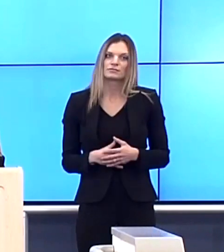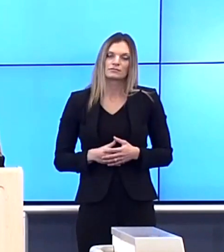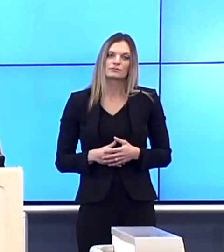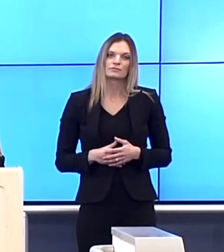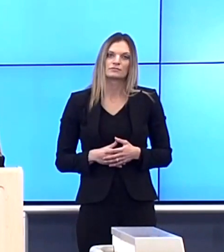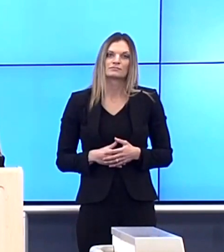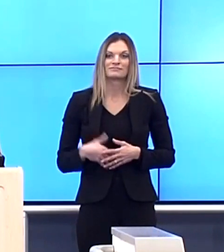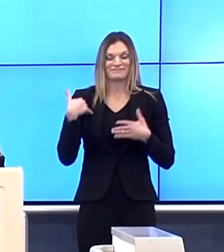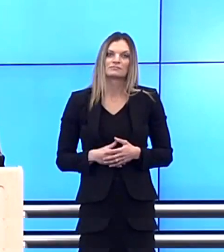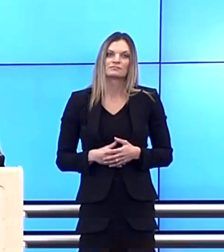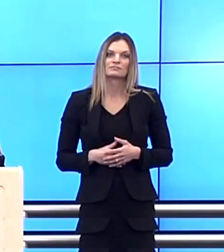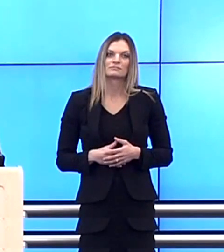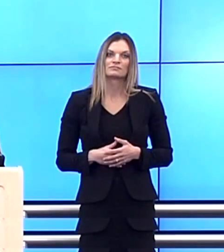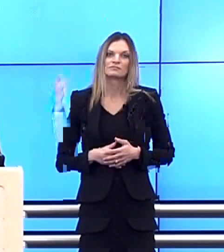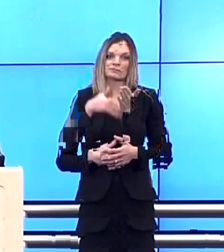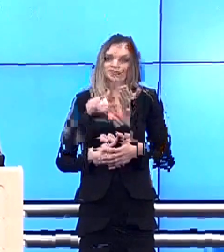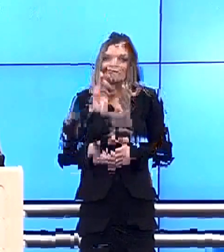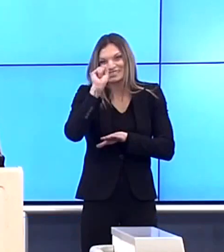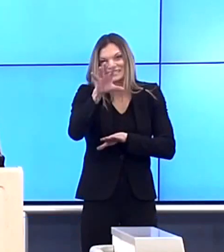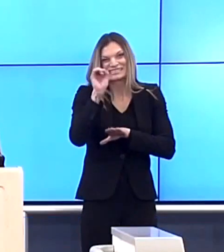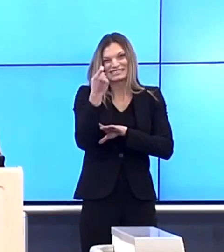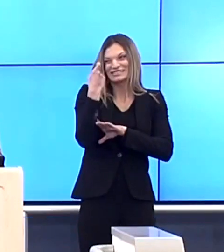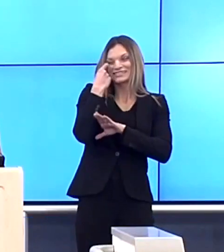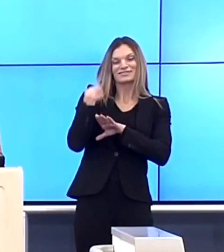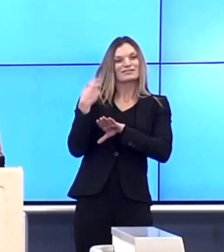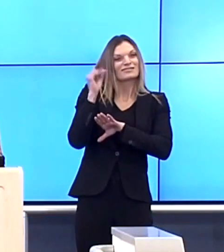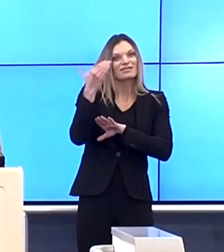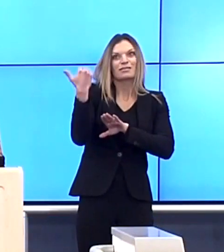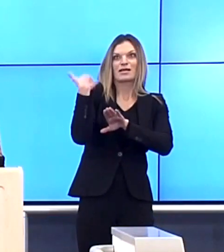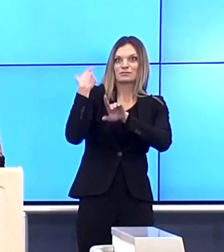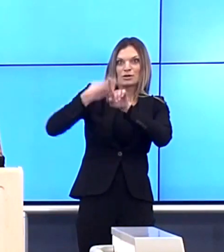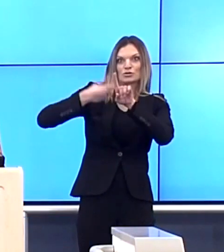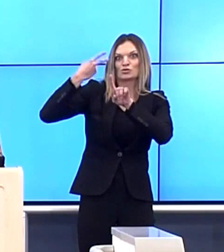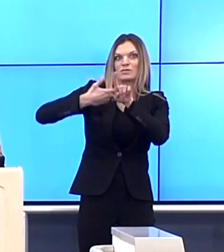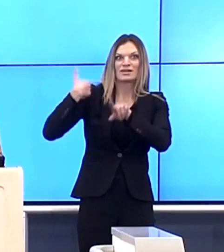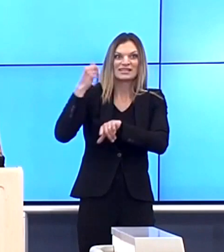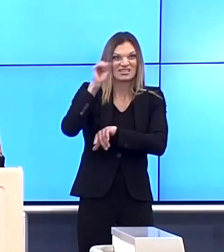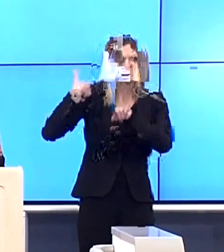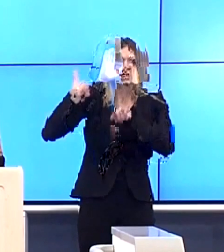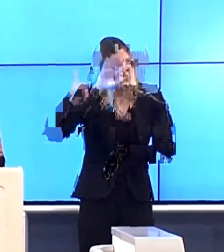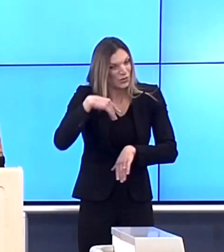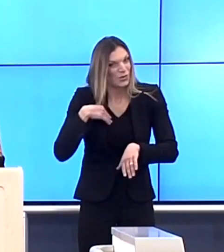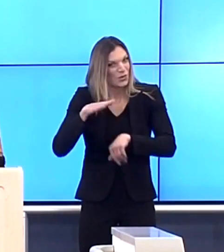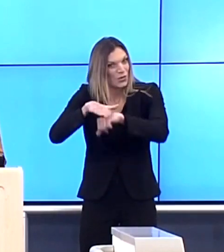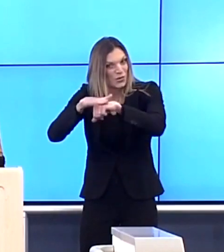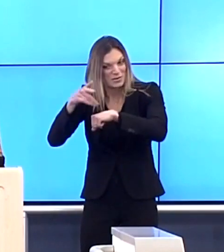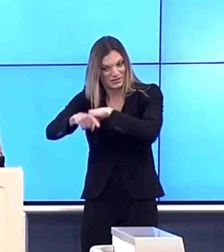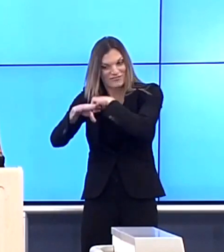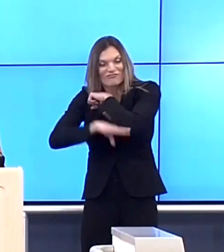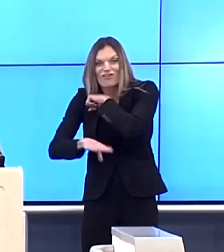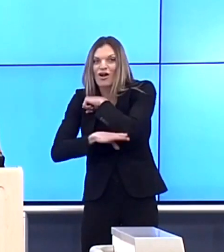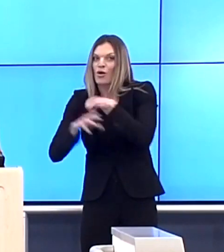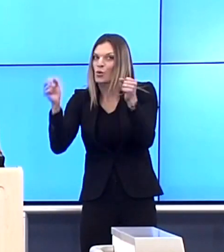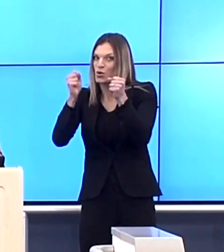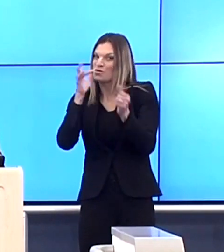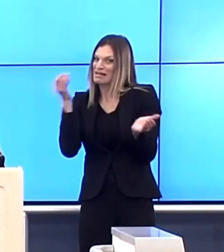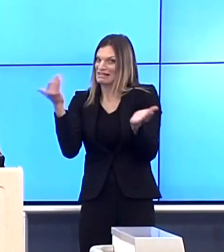THESE NEXT FEW ARE GOING BE EVEN HARDER. HARDER. FO MONTHS, WE HAVE BEEN FO MONTHS, WE HAVE BEEN SOUNDING THE ALARM ABOUT THE SOUNDING THE ALARM ABOUT THE HEIGHTENED DGERS OF A FALL AND